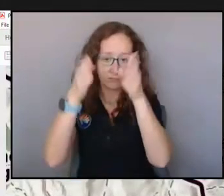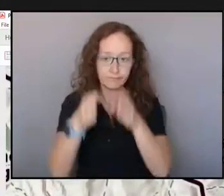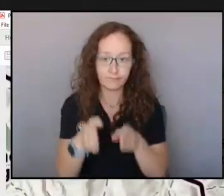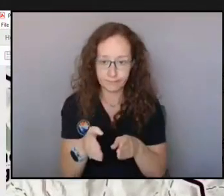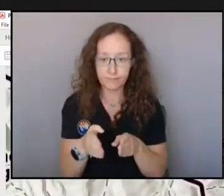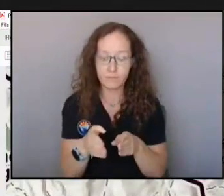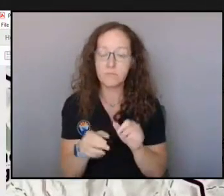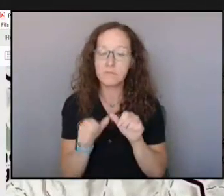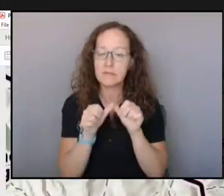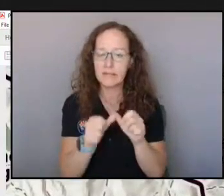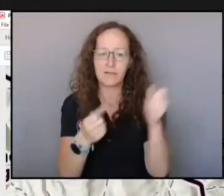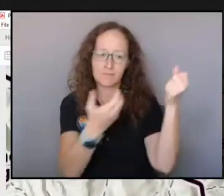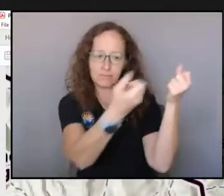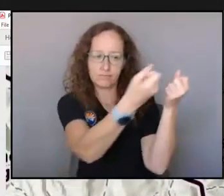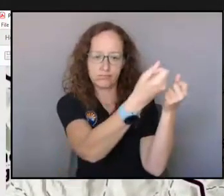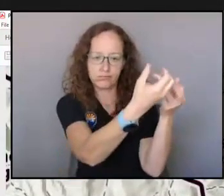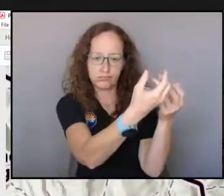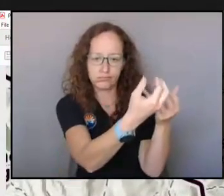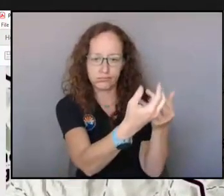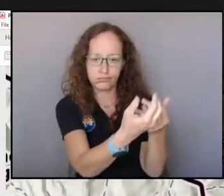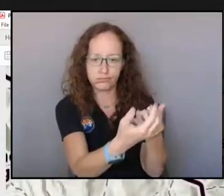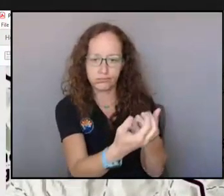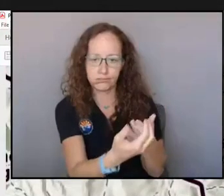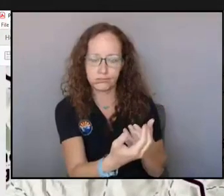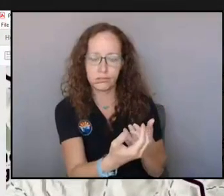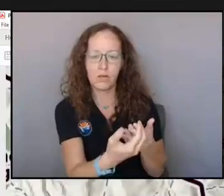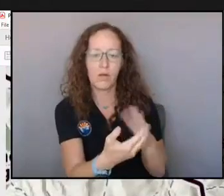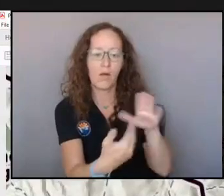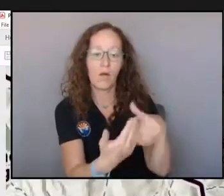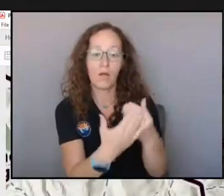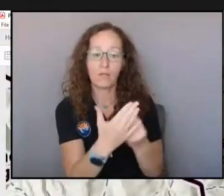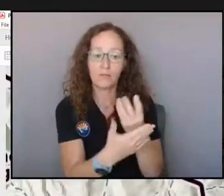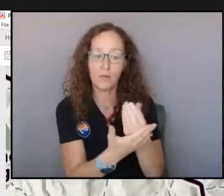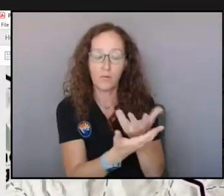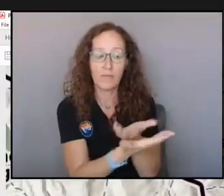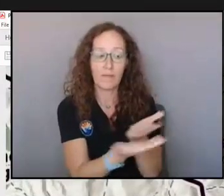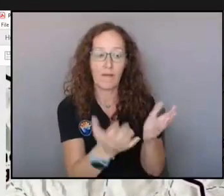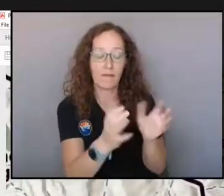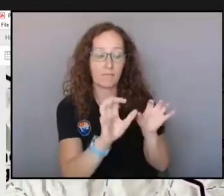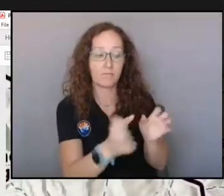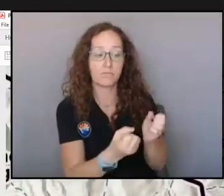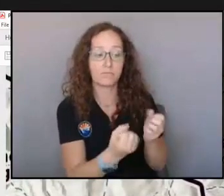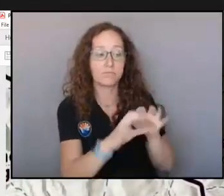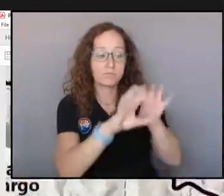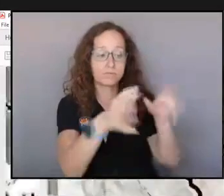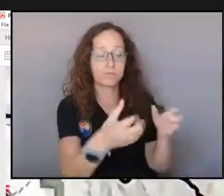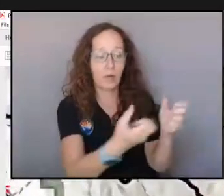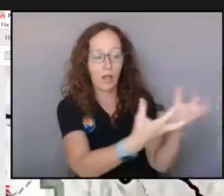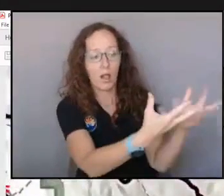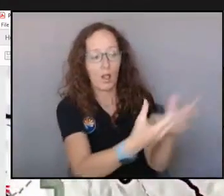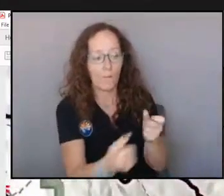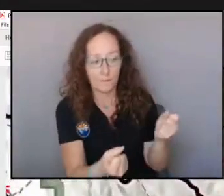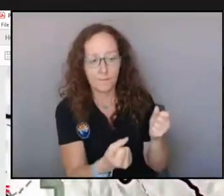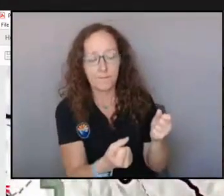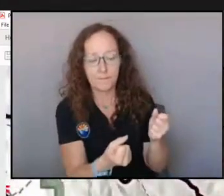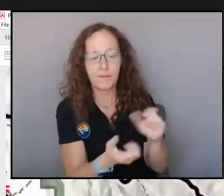BECOME SAFE. ONCE THE FUELS ARE GONE THEY CAN'T REBURN BECAUSE THEY ARE NO LONGER THERE.